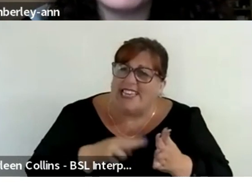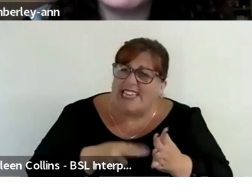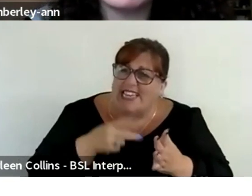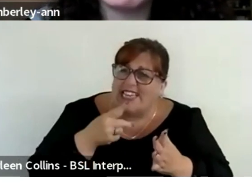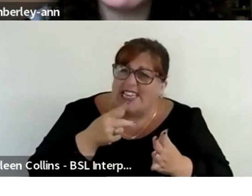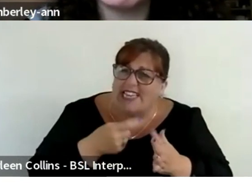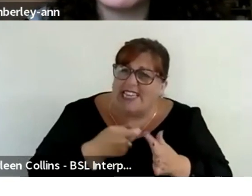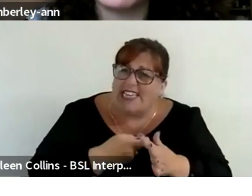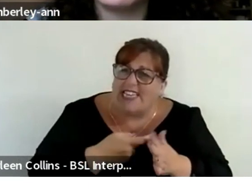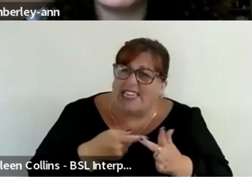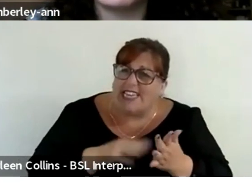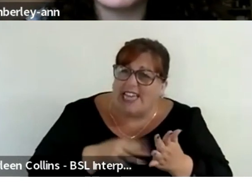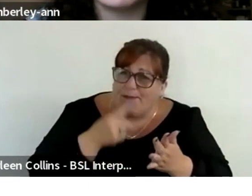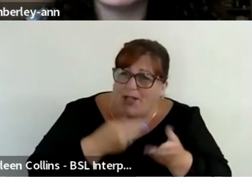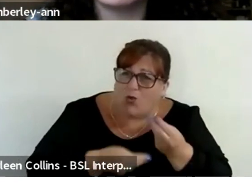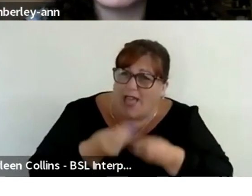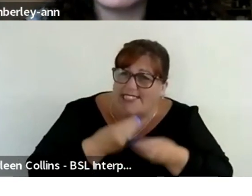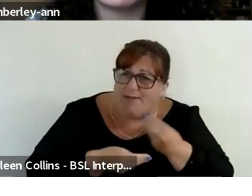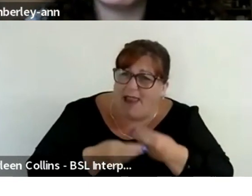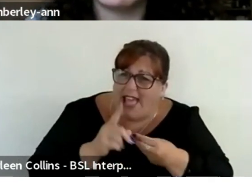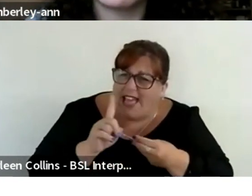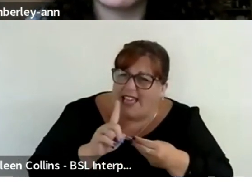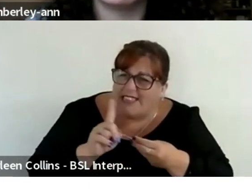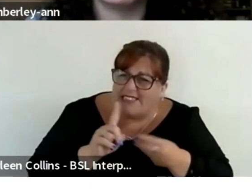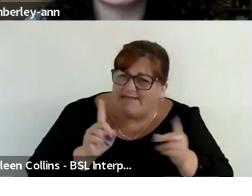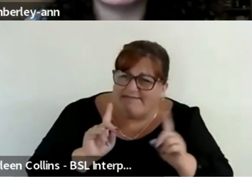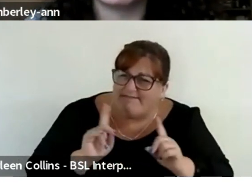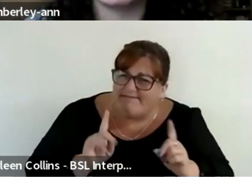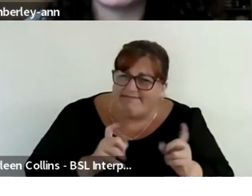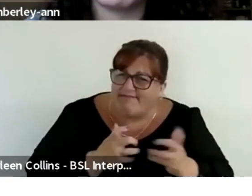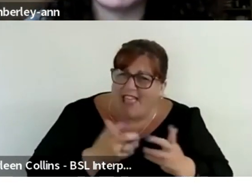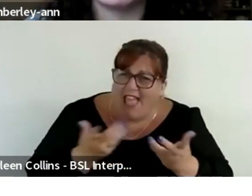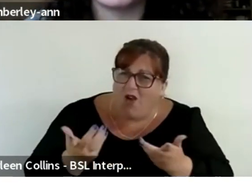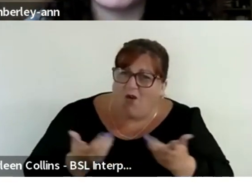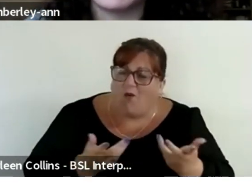If you have a smartphone you can scan the QR code displayed on the screen.